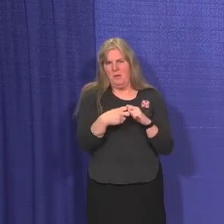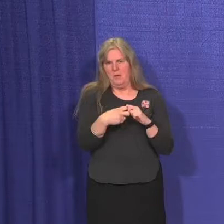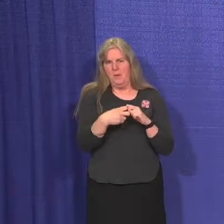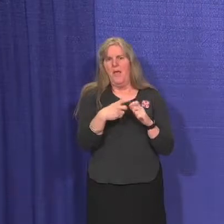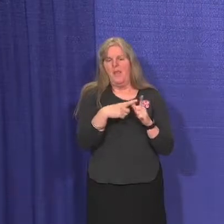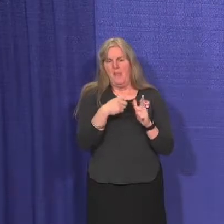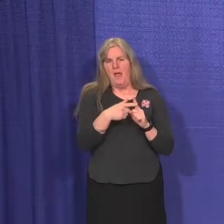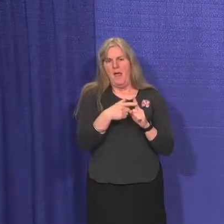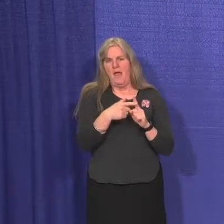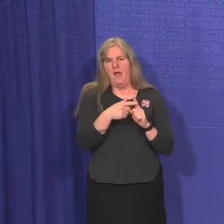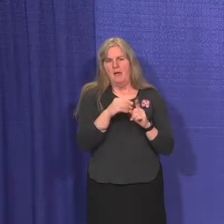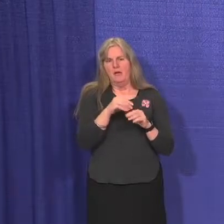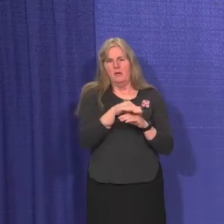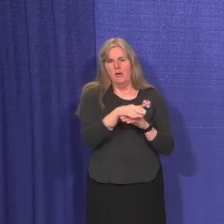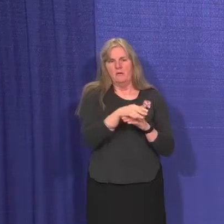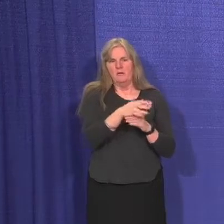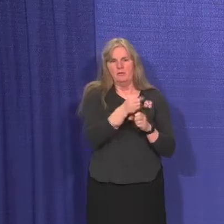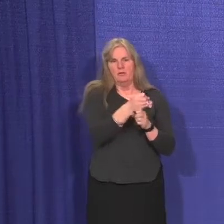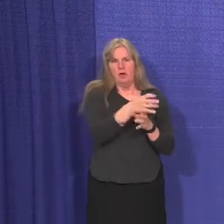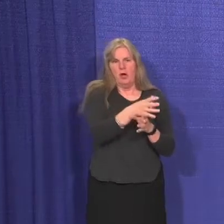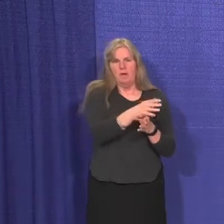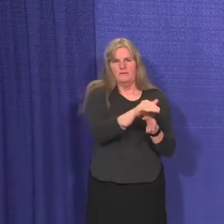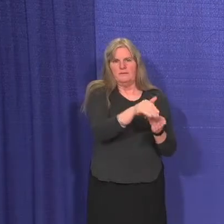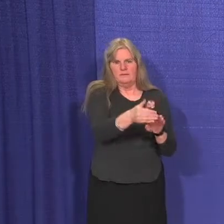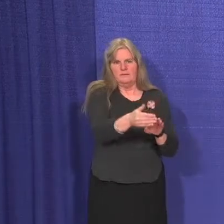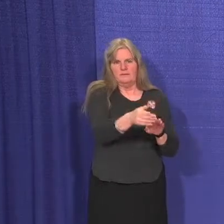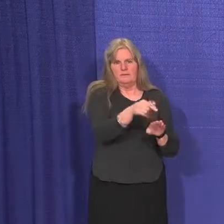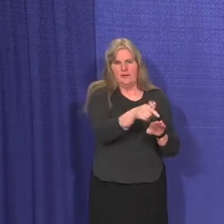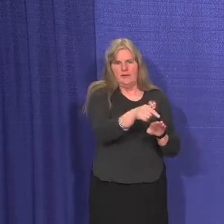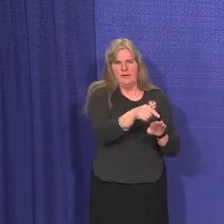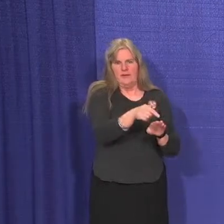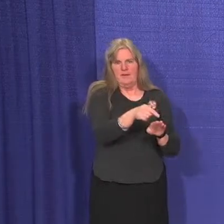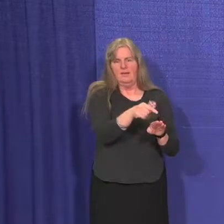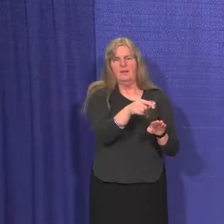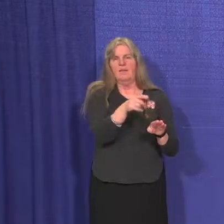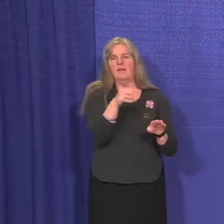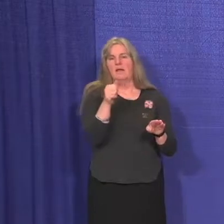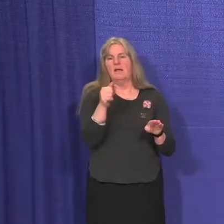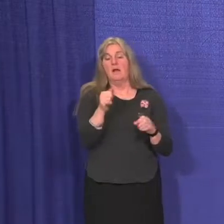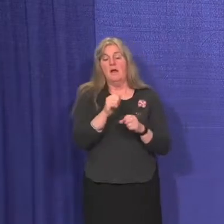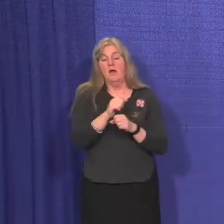I think all we can say is its important to pull out that this